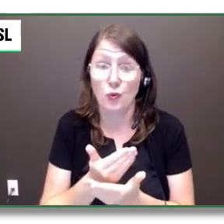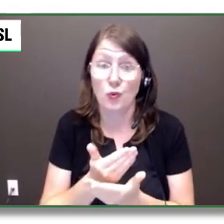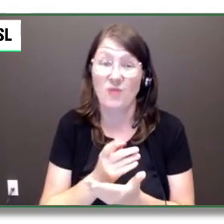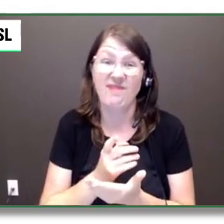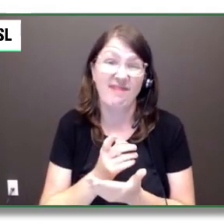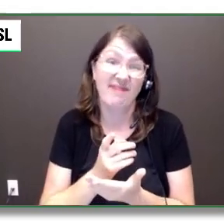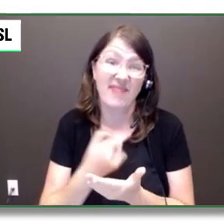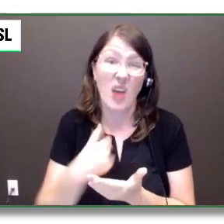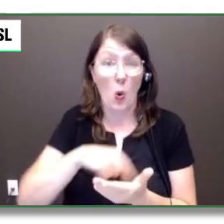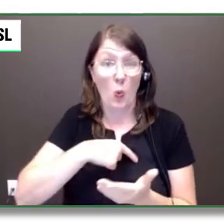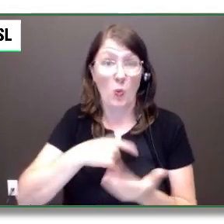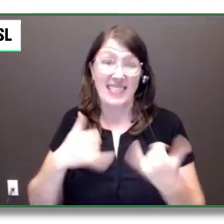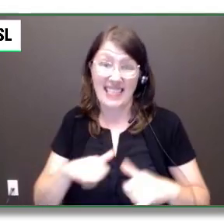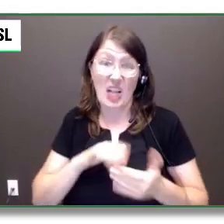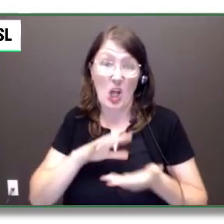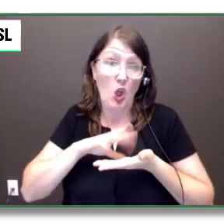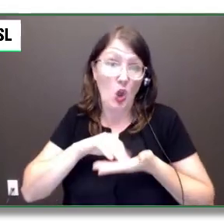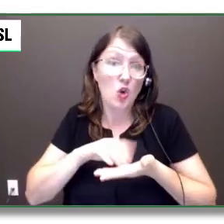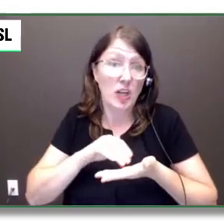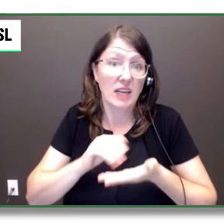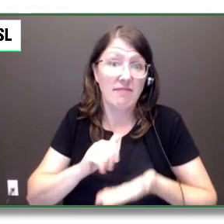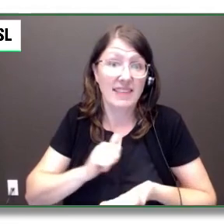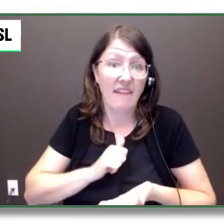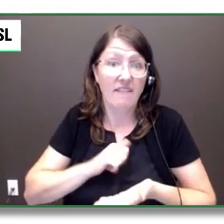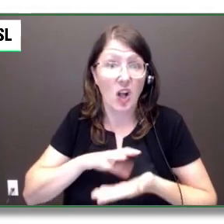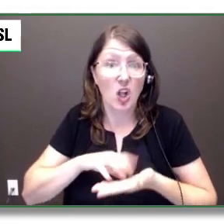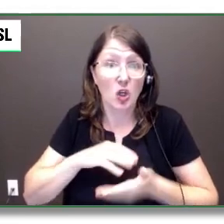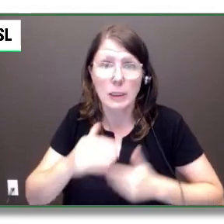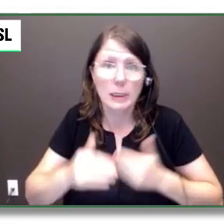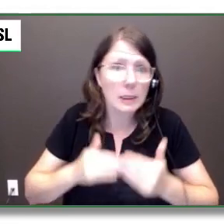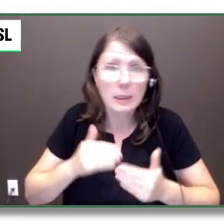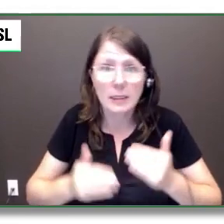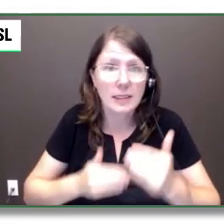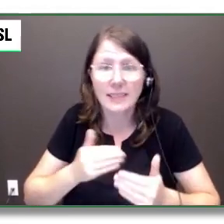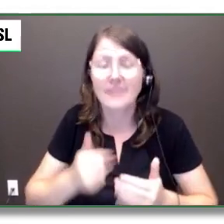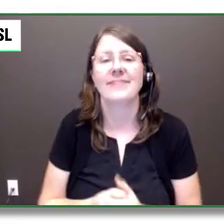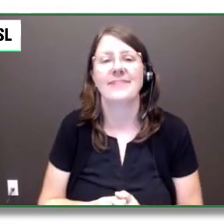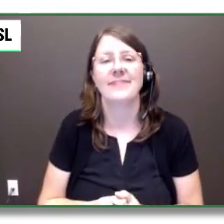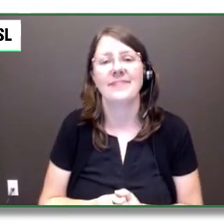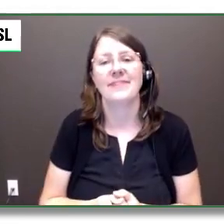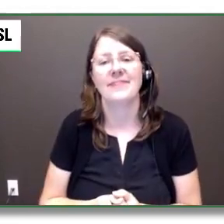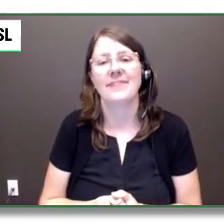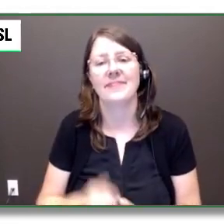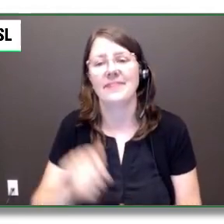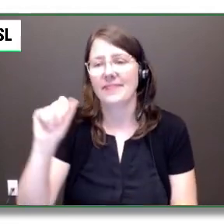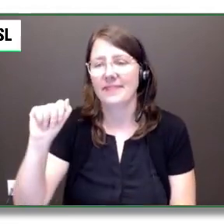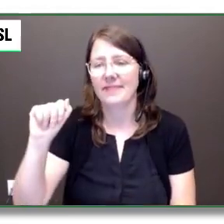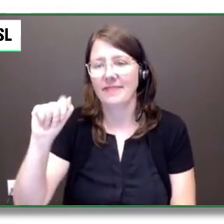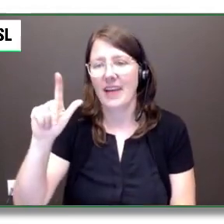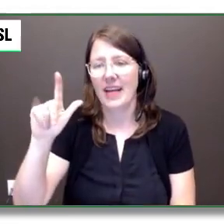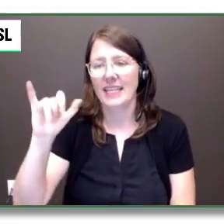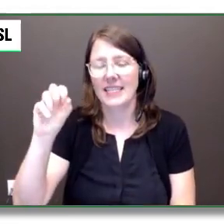Absolutely yeah fantastic really exciting. Um I think that's kind of all we have time for. We do we have someone very